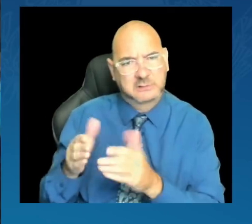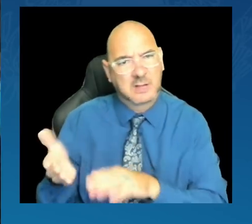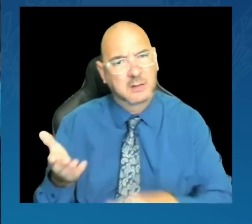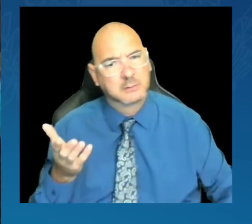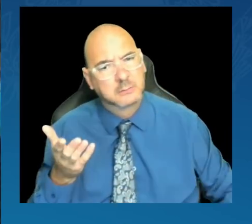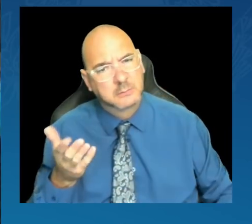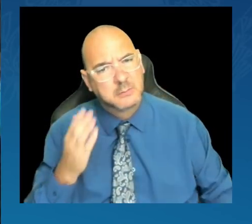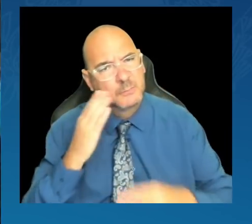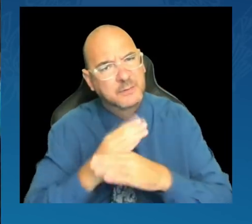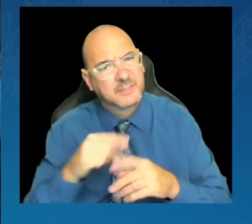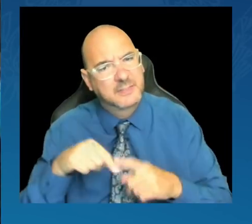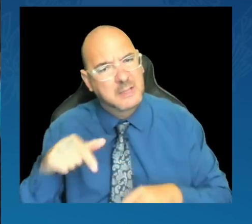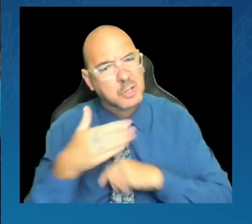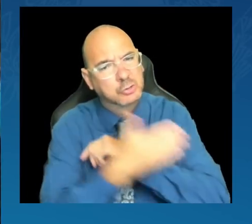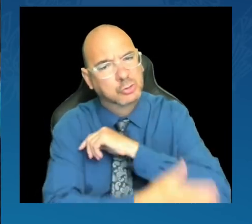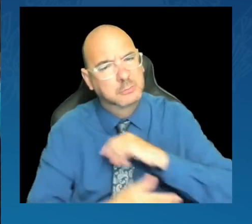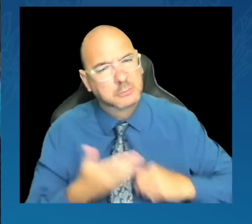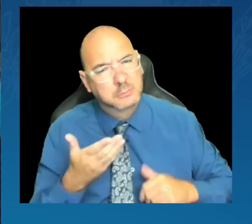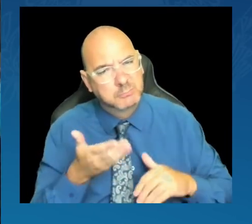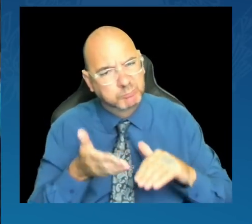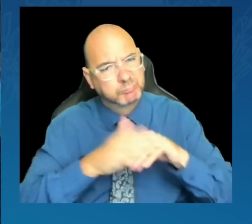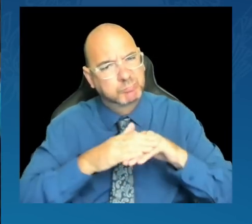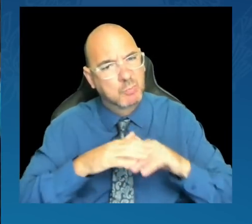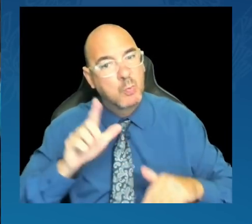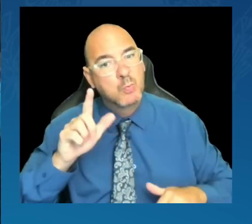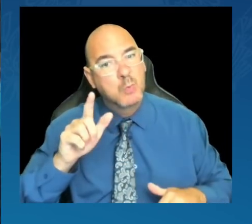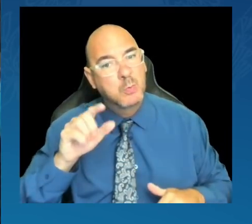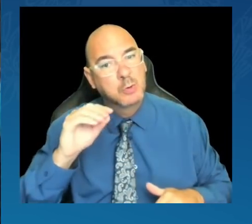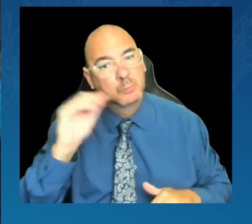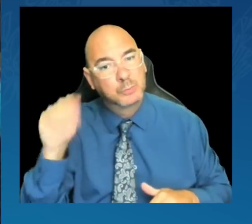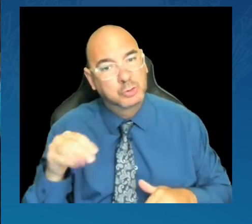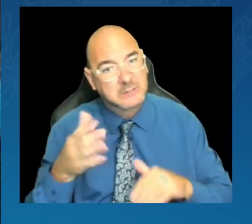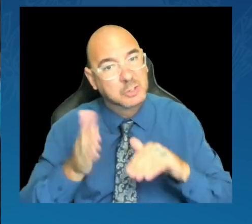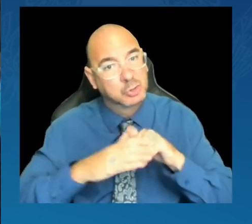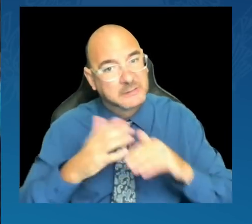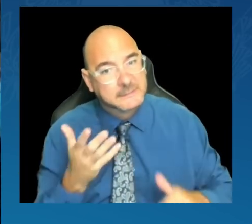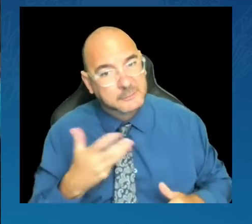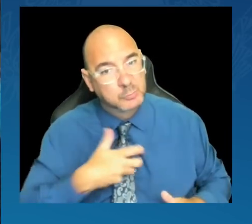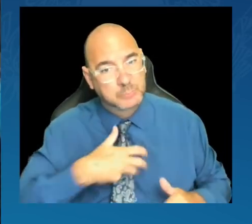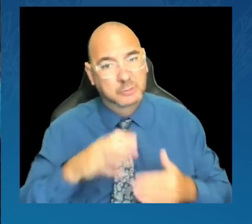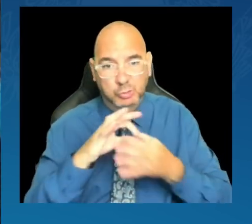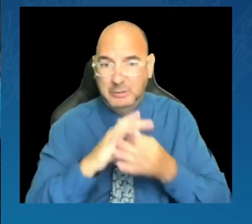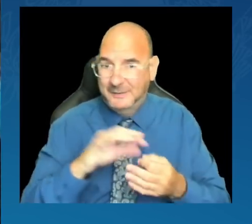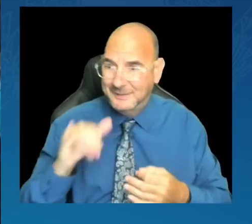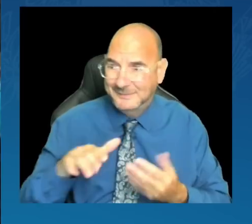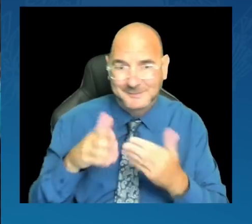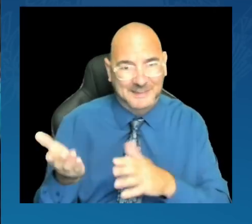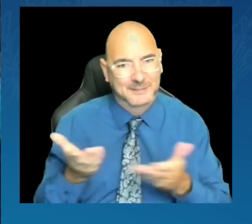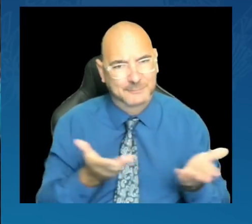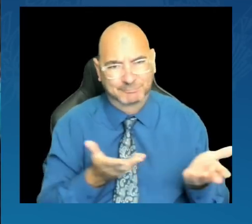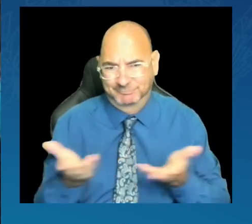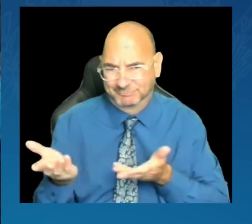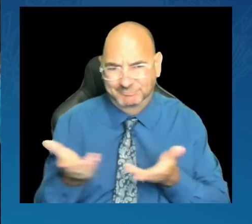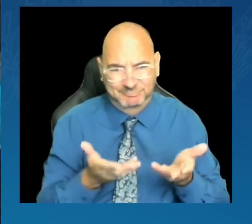in the number of pregnancy related deaths overall. For black women, that number is 33 percent.